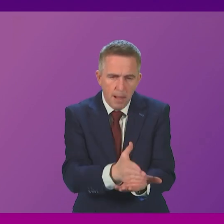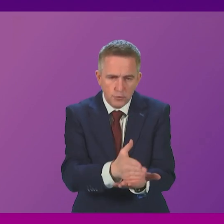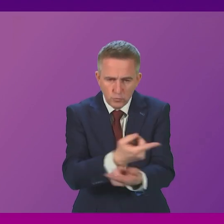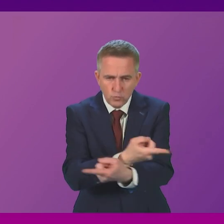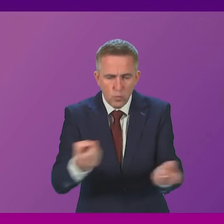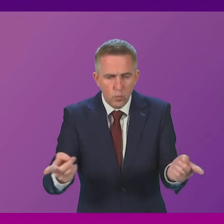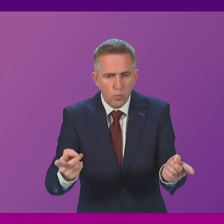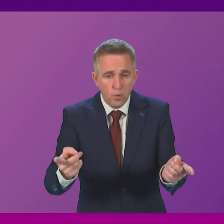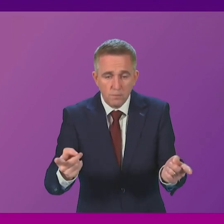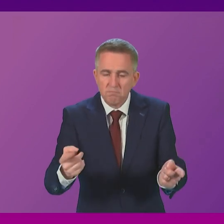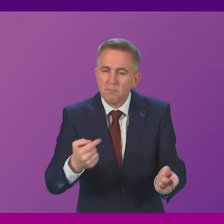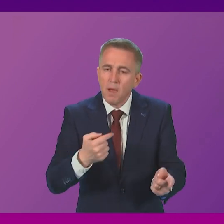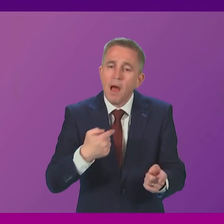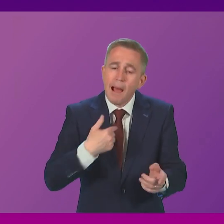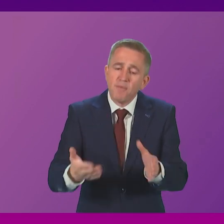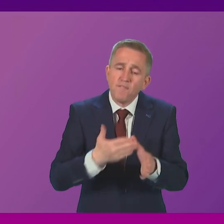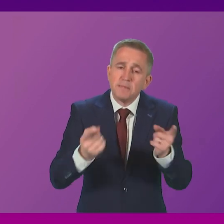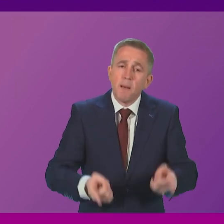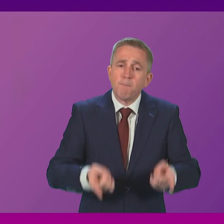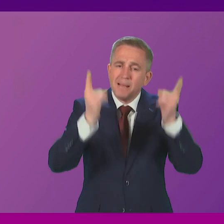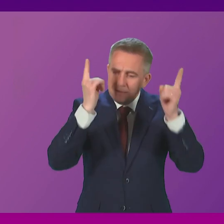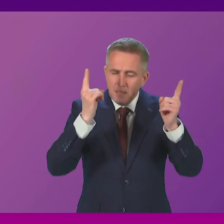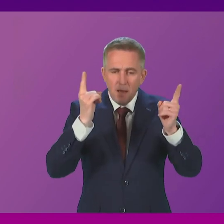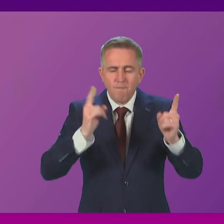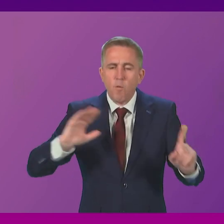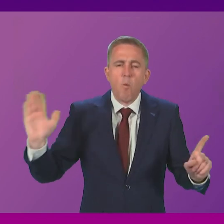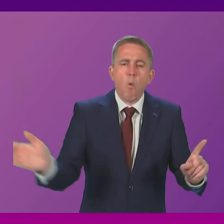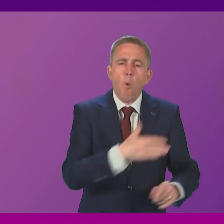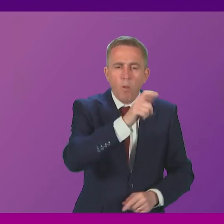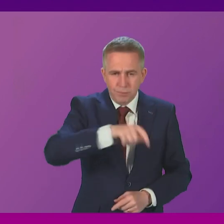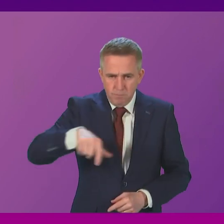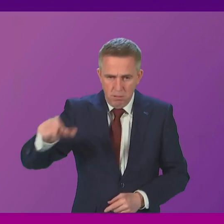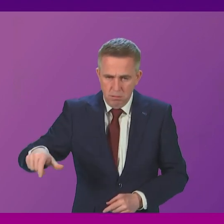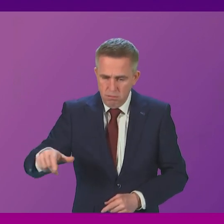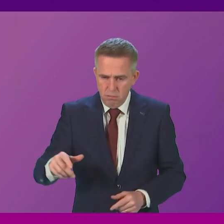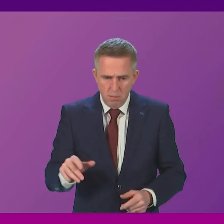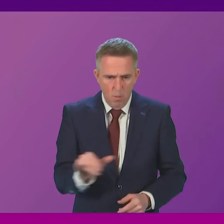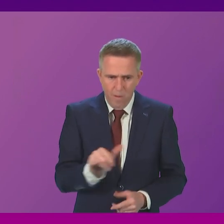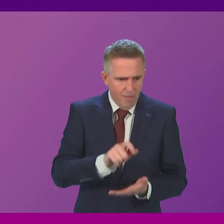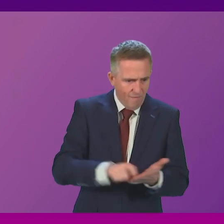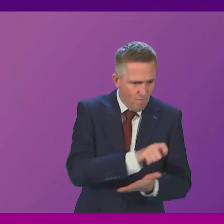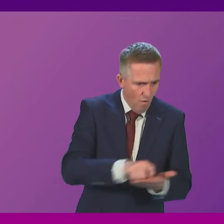I am First Minister for all of Scotland, regardless of who you voted for, where you live or where